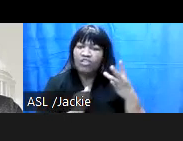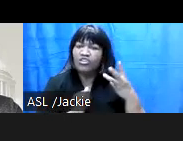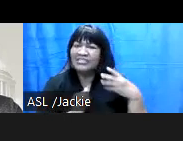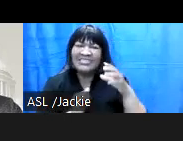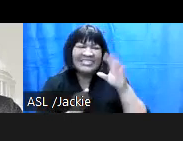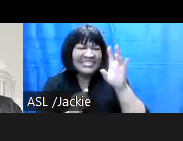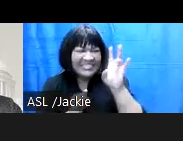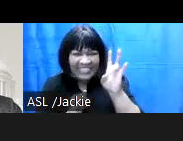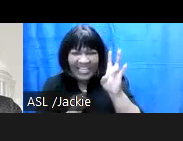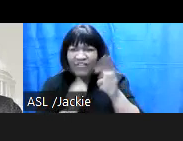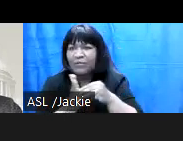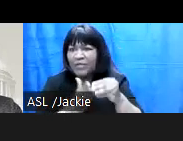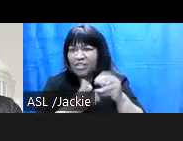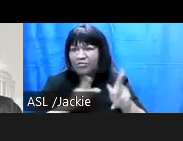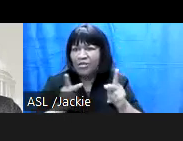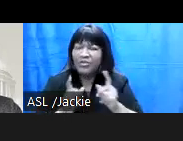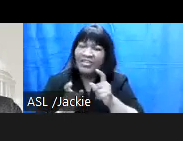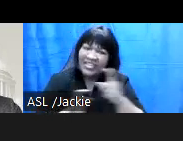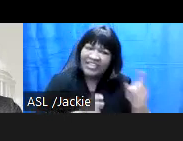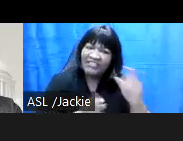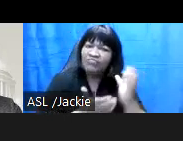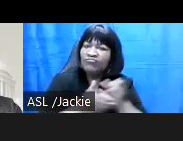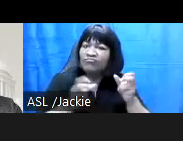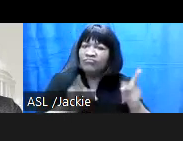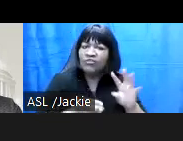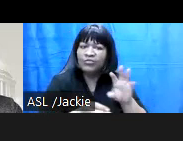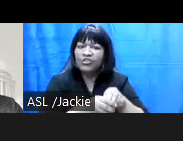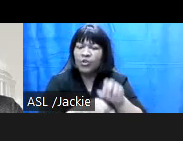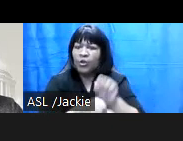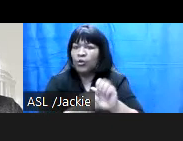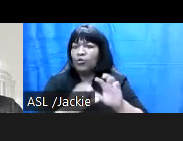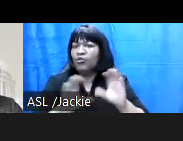residents should be given the opportunity to participate in work groups, to achieve a more